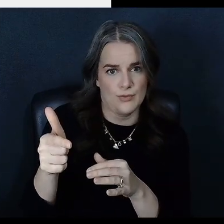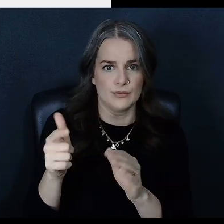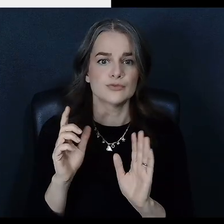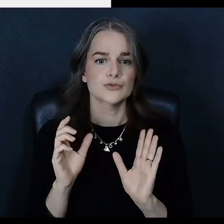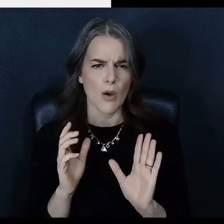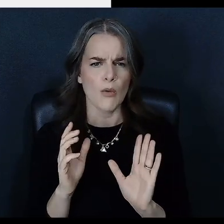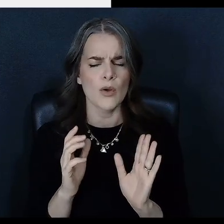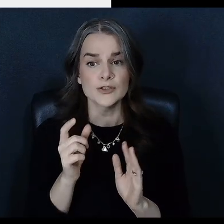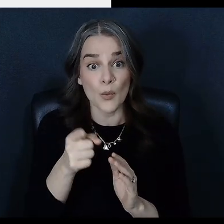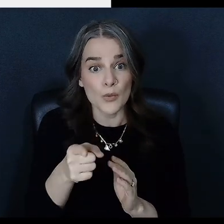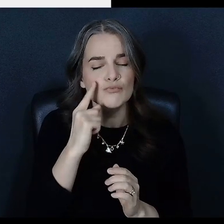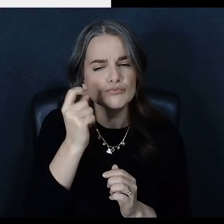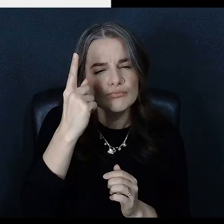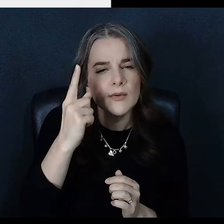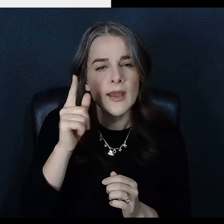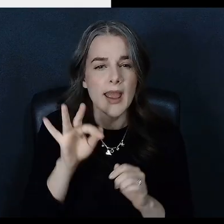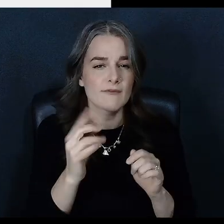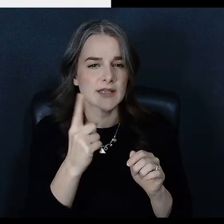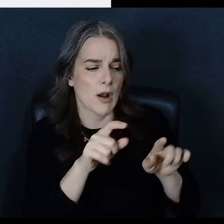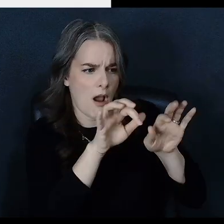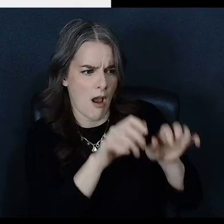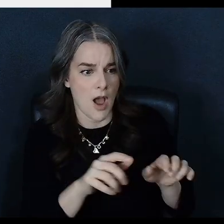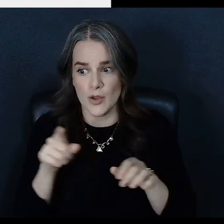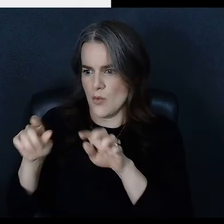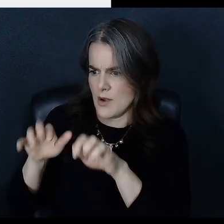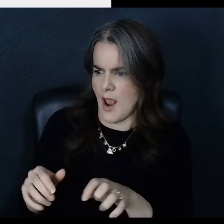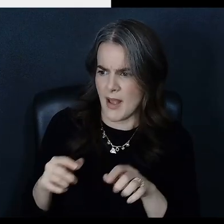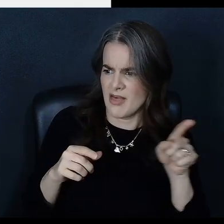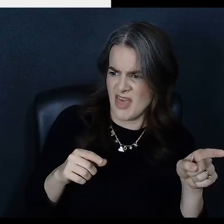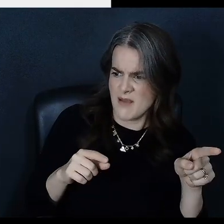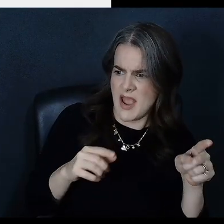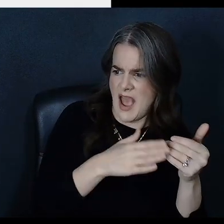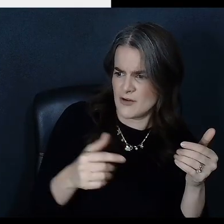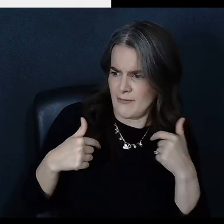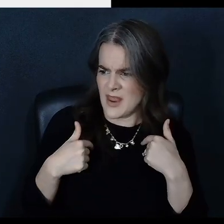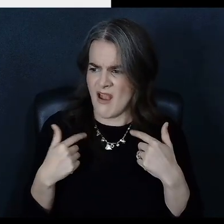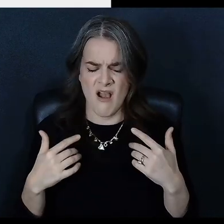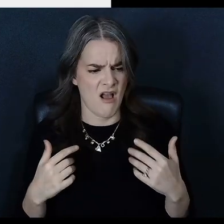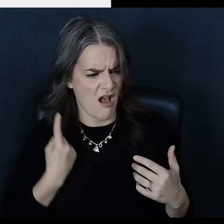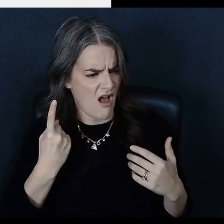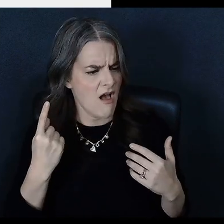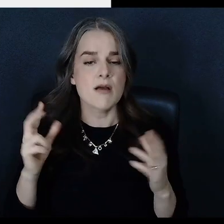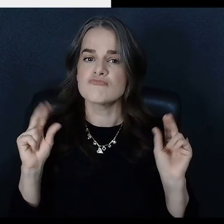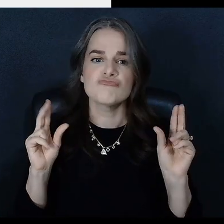in the context of our conversation. And then at the end, we'll catch up on anything we didn't answer as we went through.